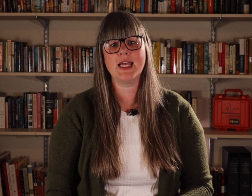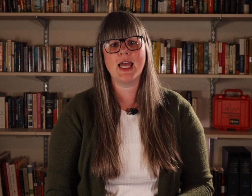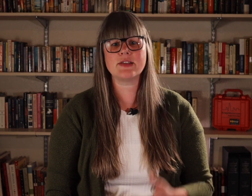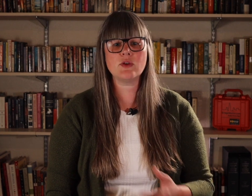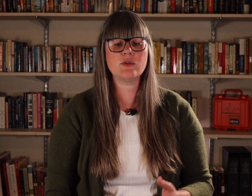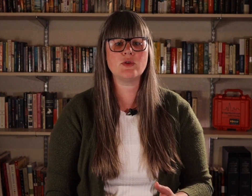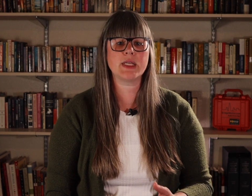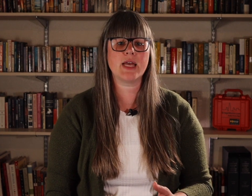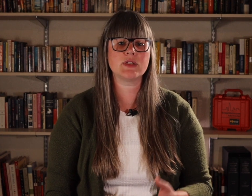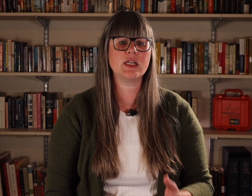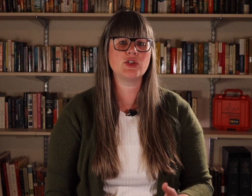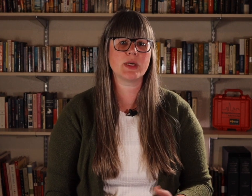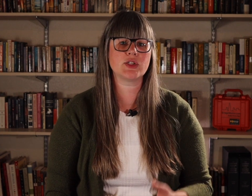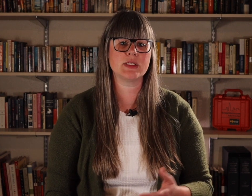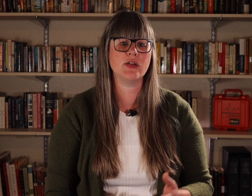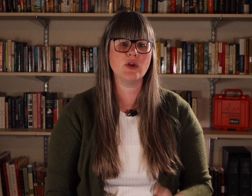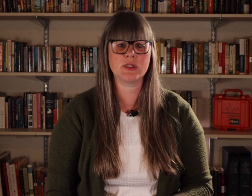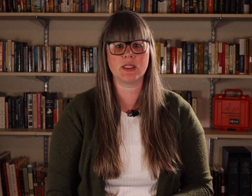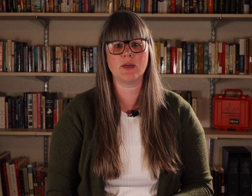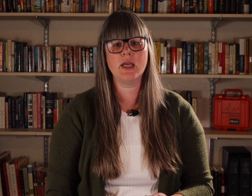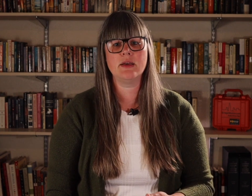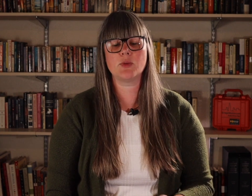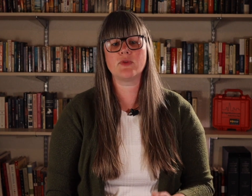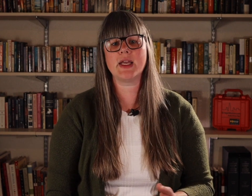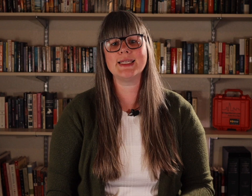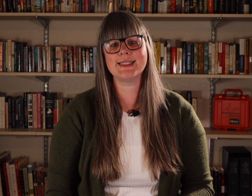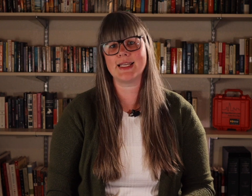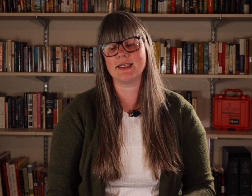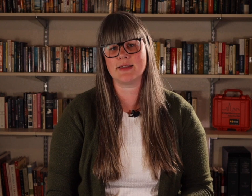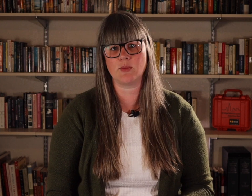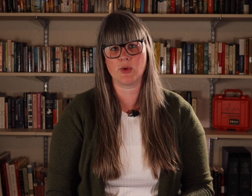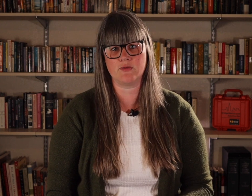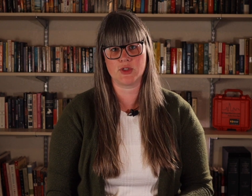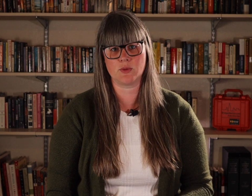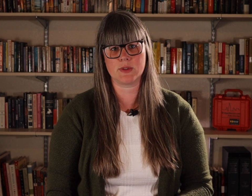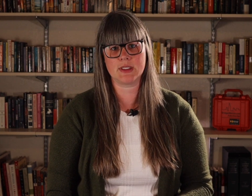as those usually have stage directions and notes in them that provide insight into the important visuals.